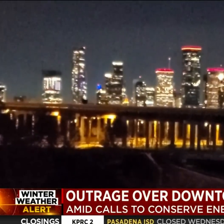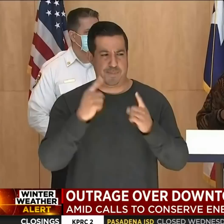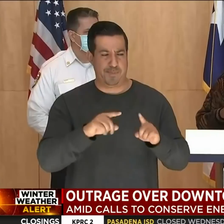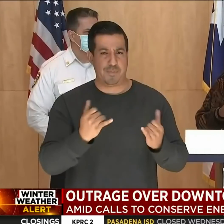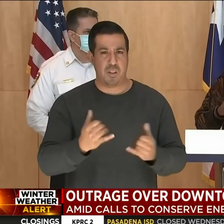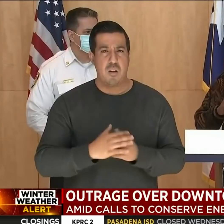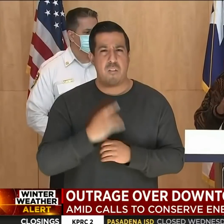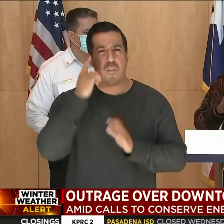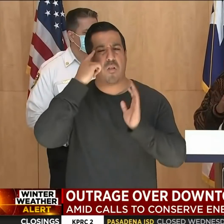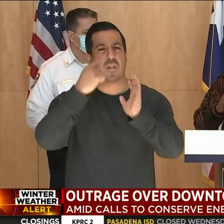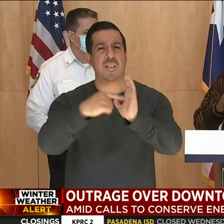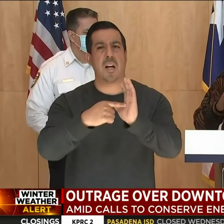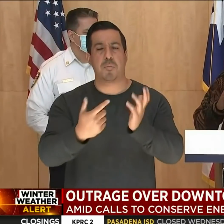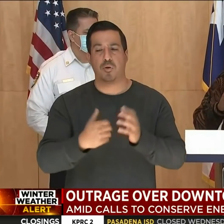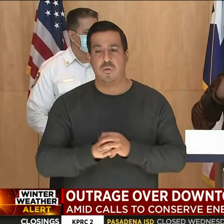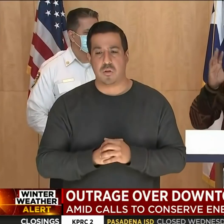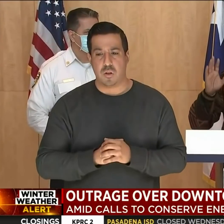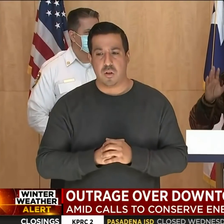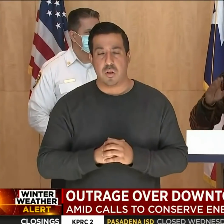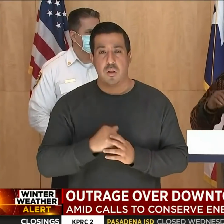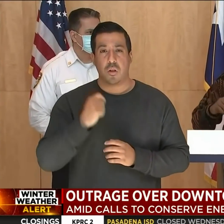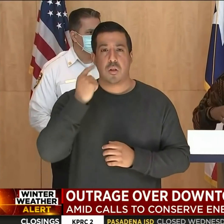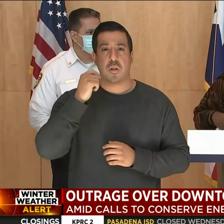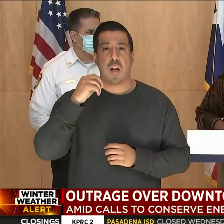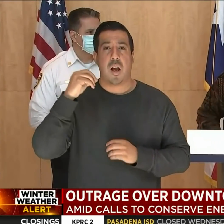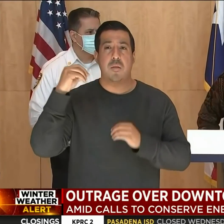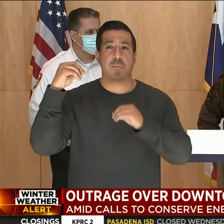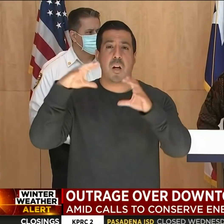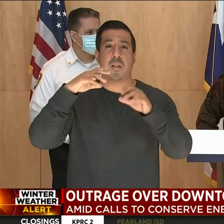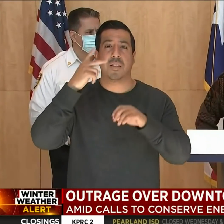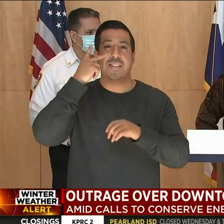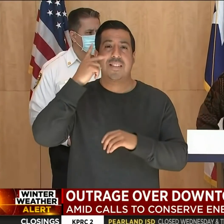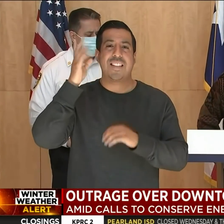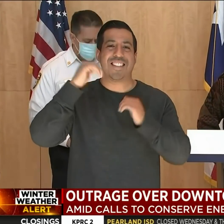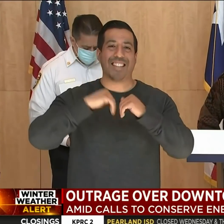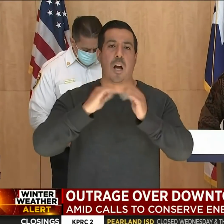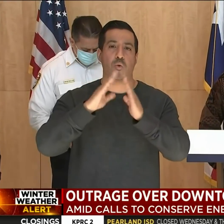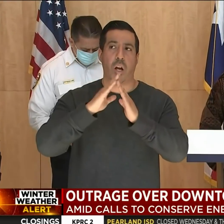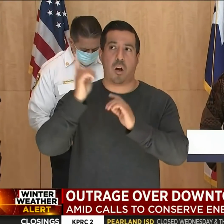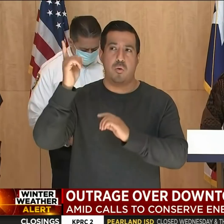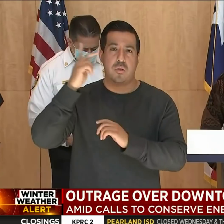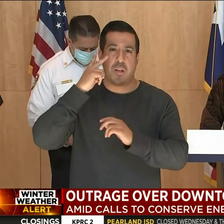PEAR TO BE PRIVATE BUSINESSES AND CORPORATIONS ELIMINATING THEIR EMPTY OFFICES. STILL, MAYOR TURNER DID ADDRESS